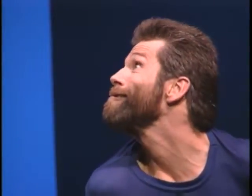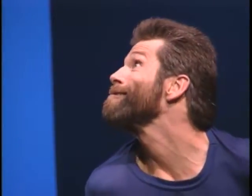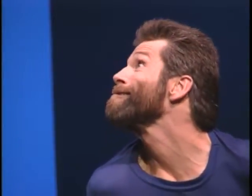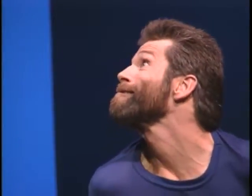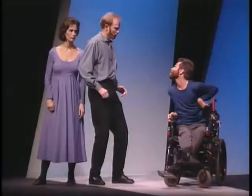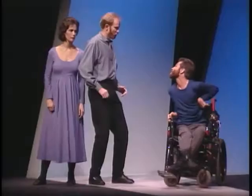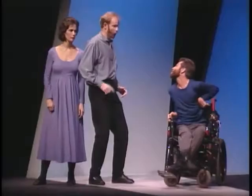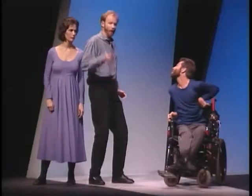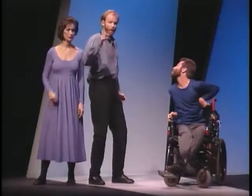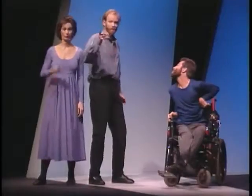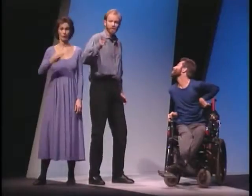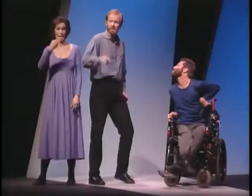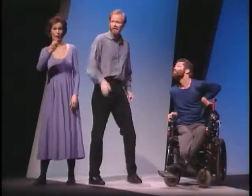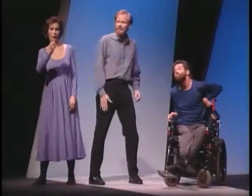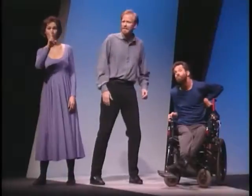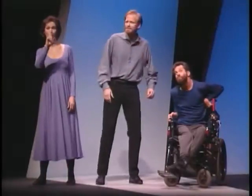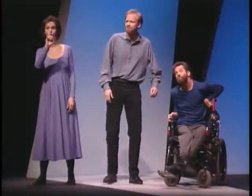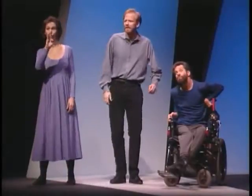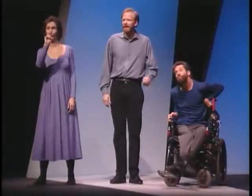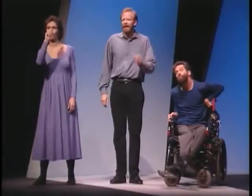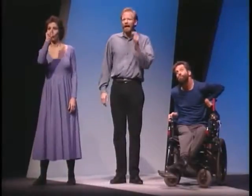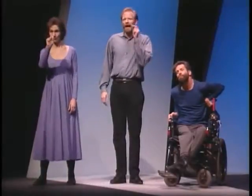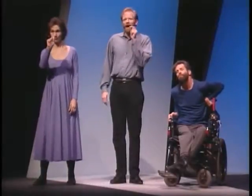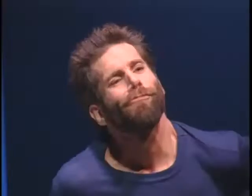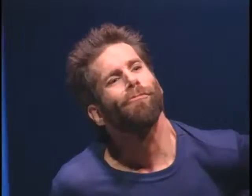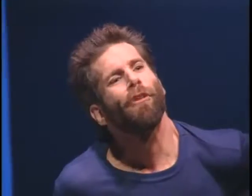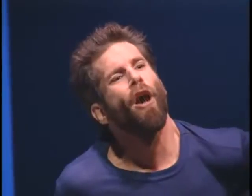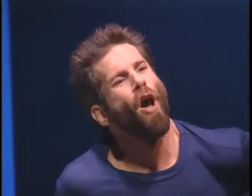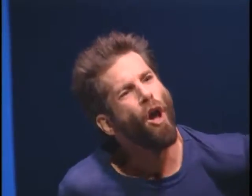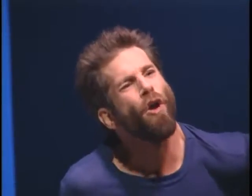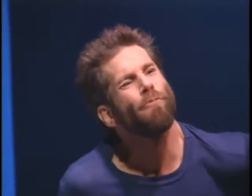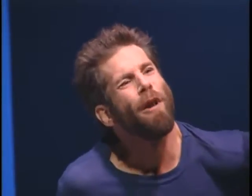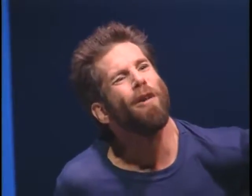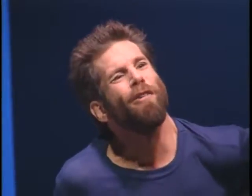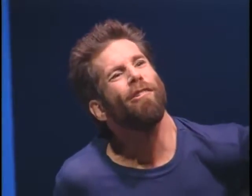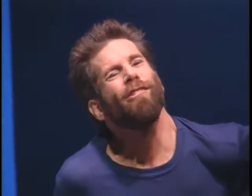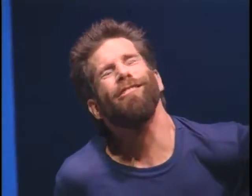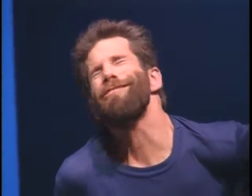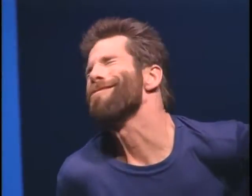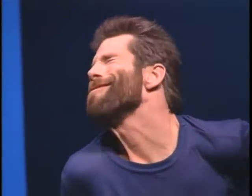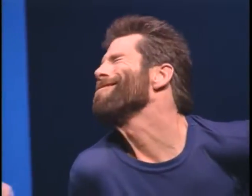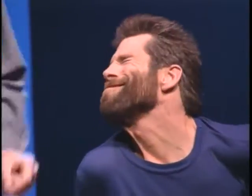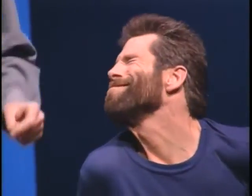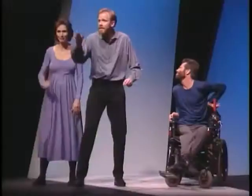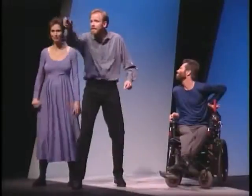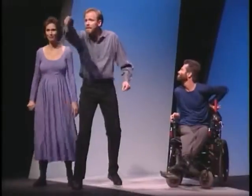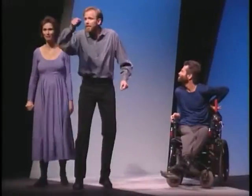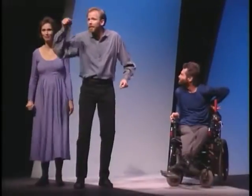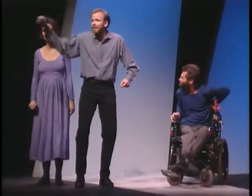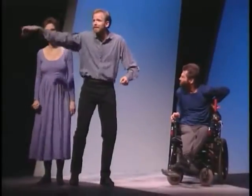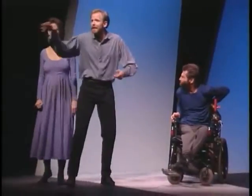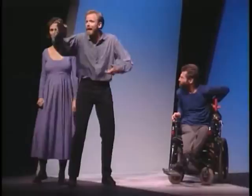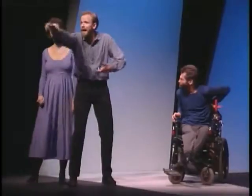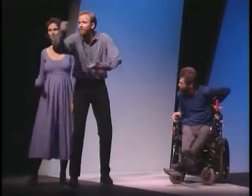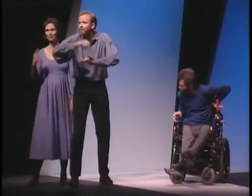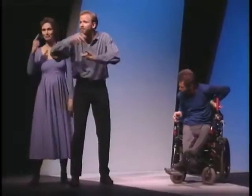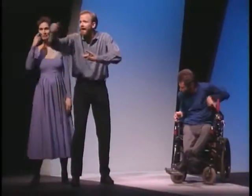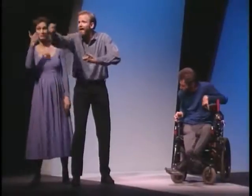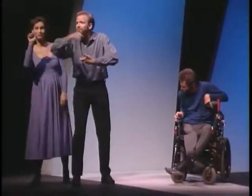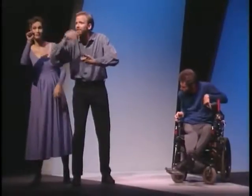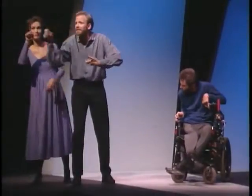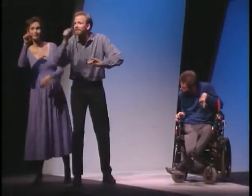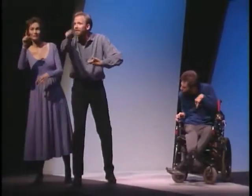well Herbert I only have two pairs of pants but a dime for five minutes in the